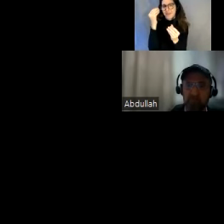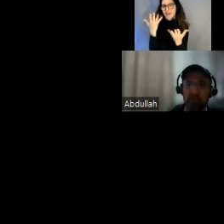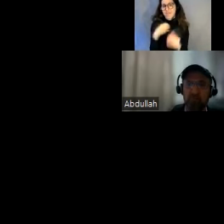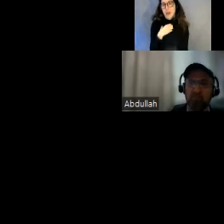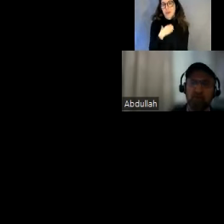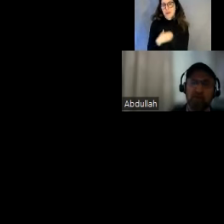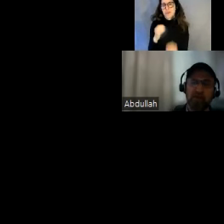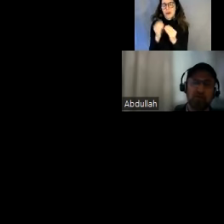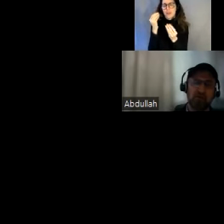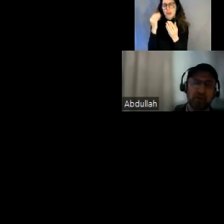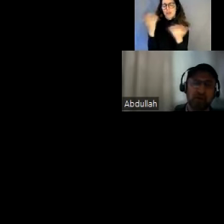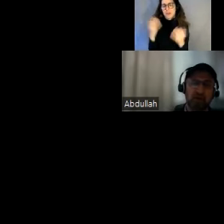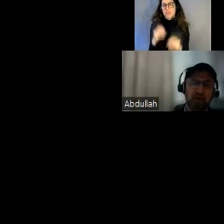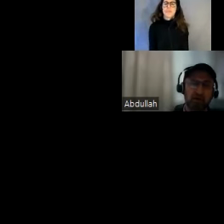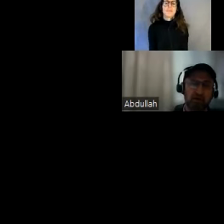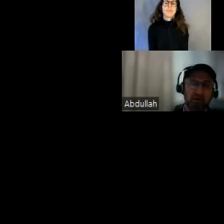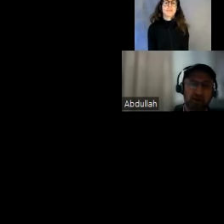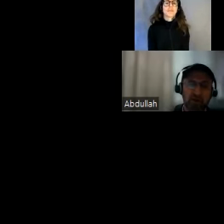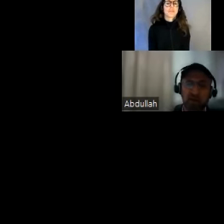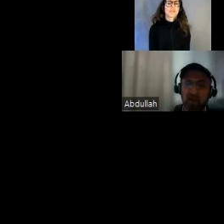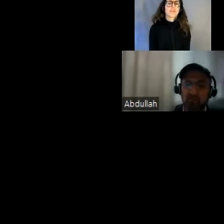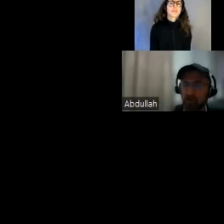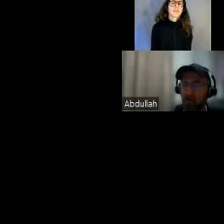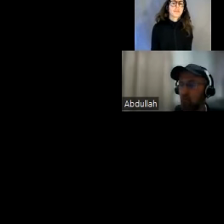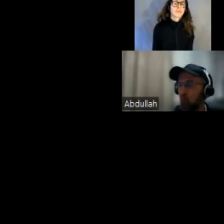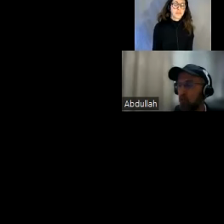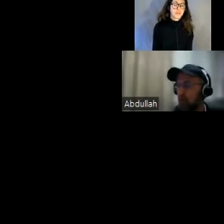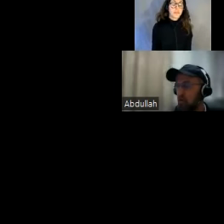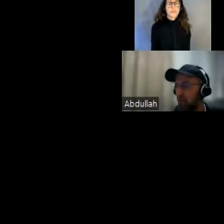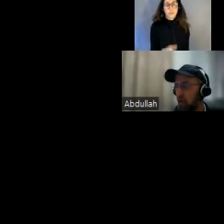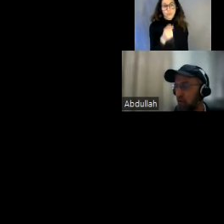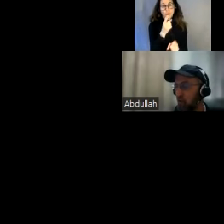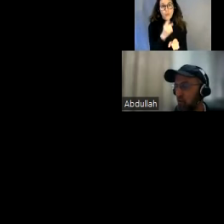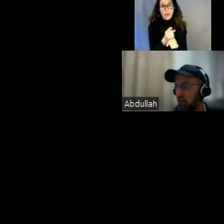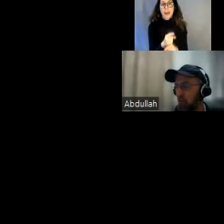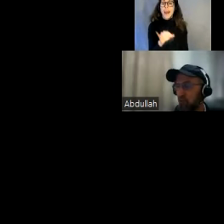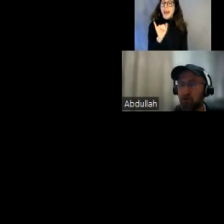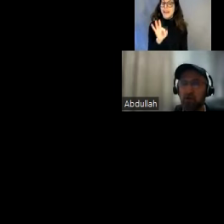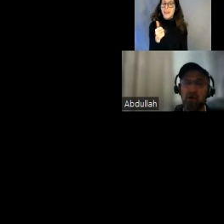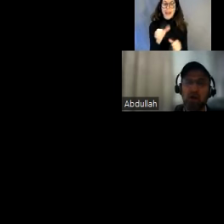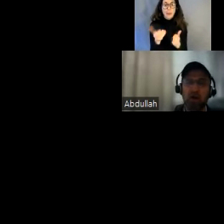knowledge, we believe it will be expended permanently. But we don't have anymore information. We wish we did